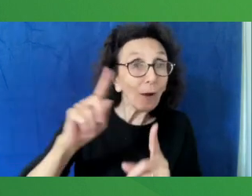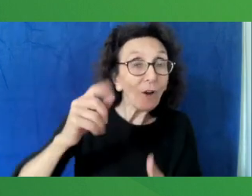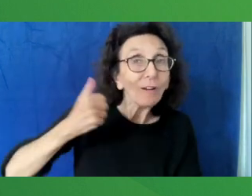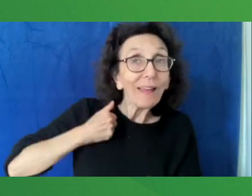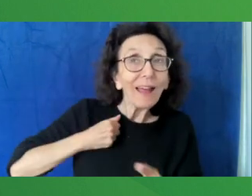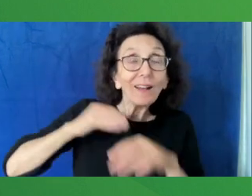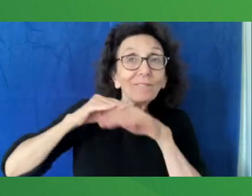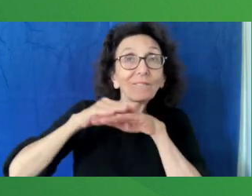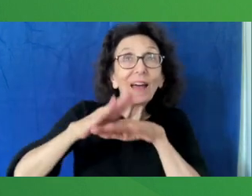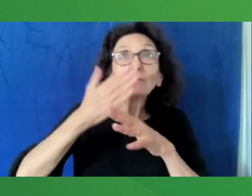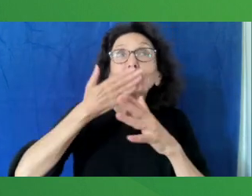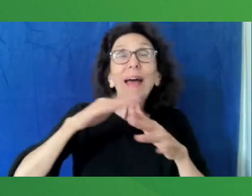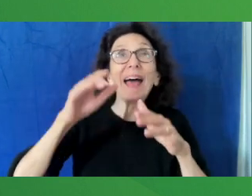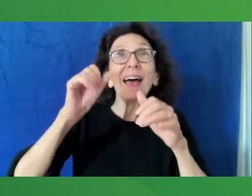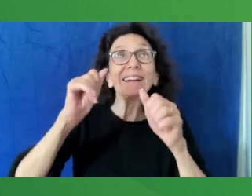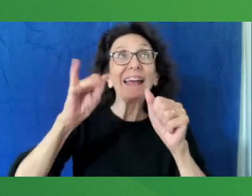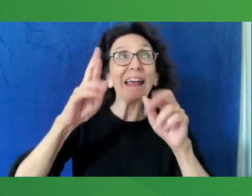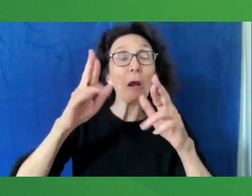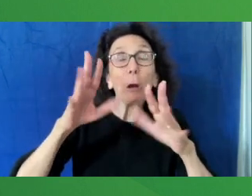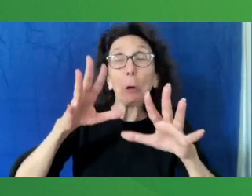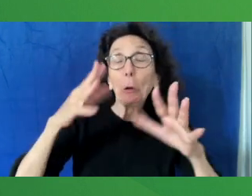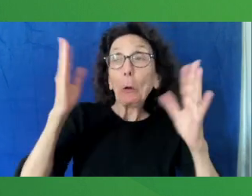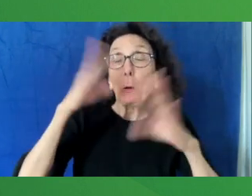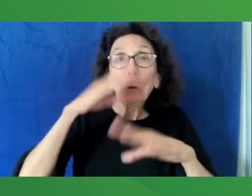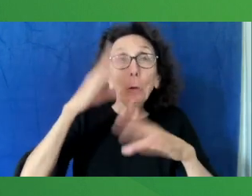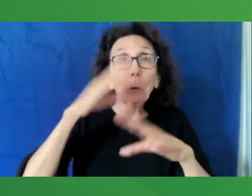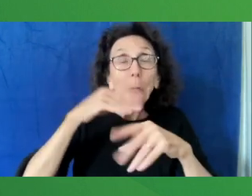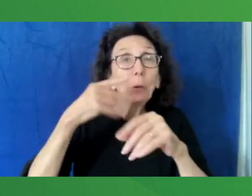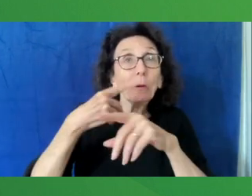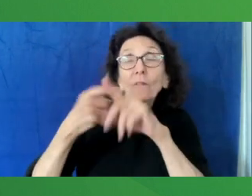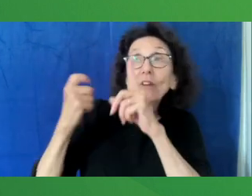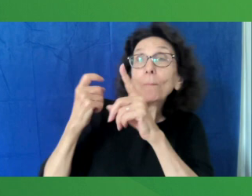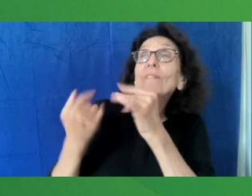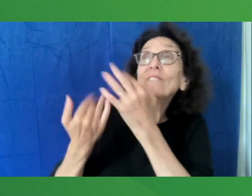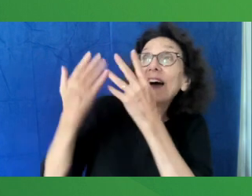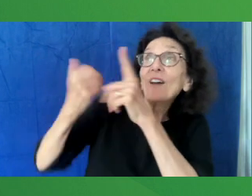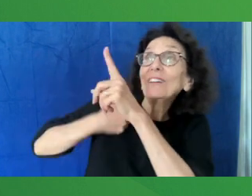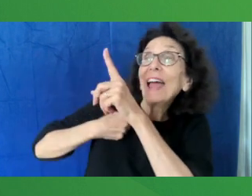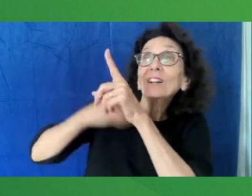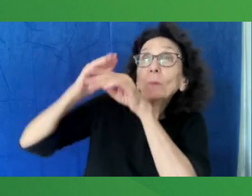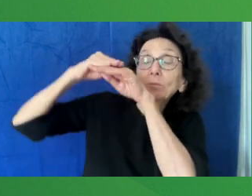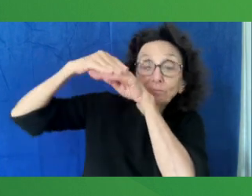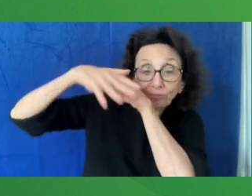in lots of places far away from where the wildfires are actually happening.